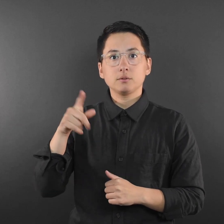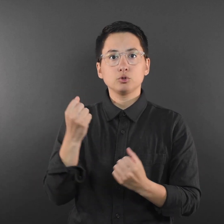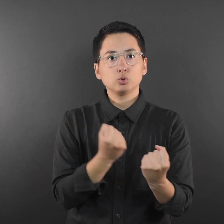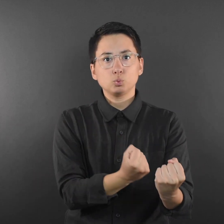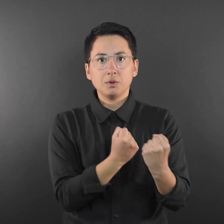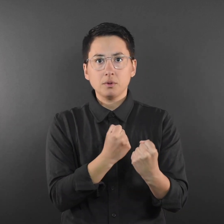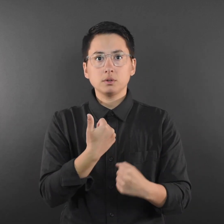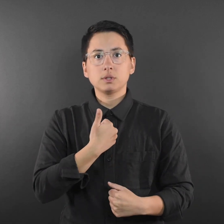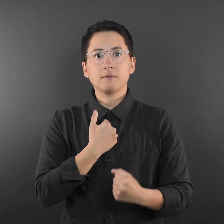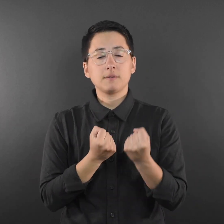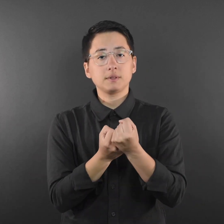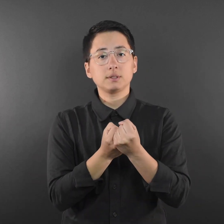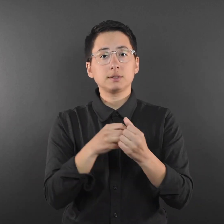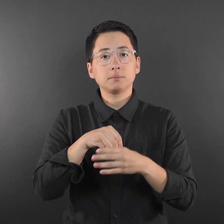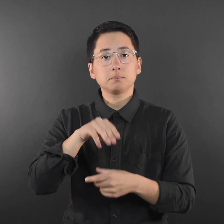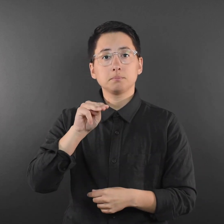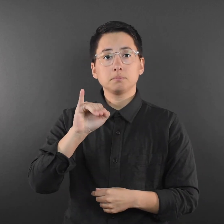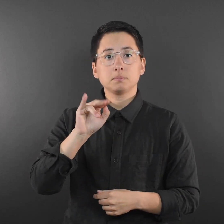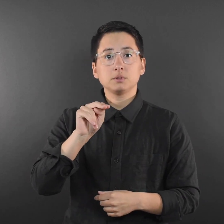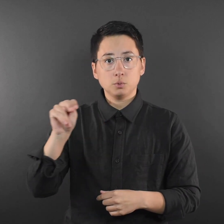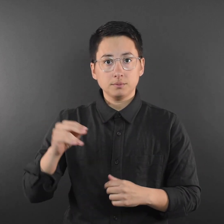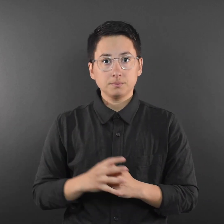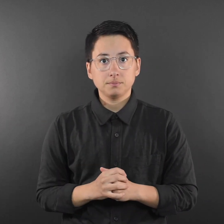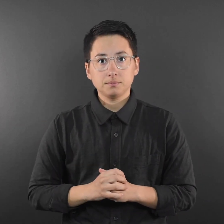Strengthening Self-Advocacy in Minnesota